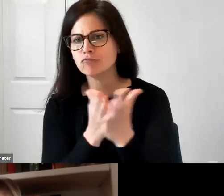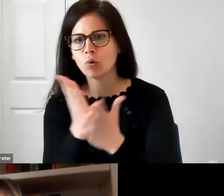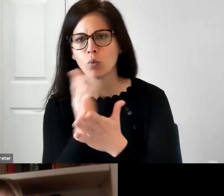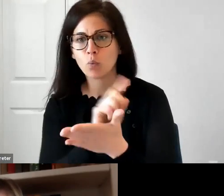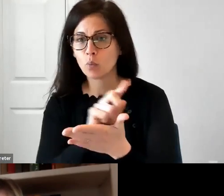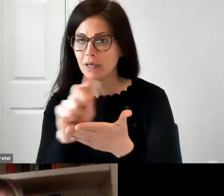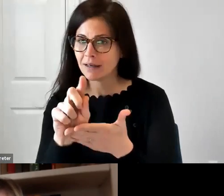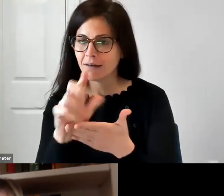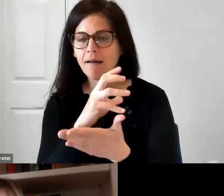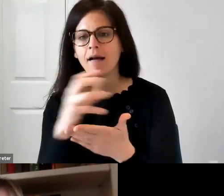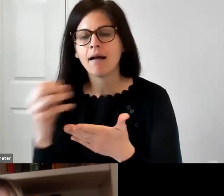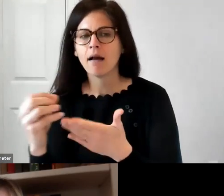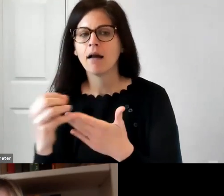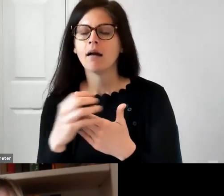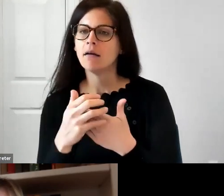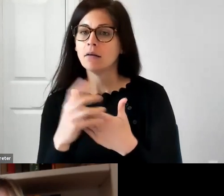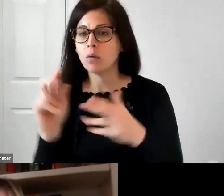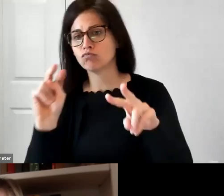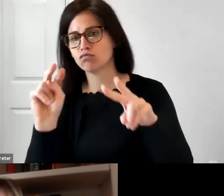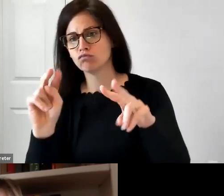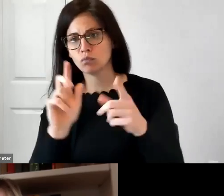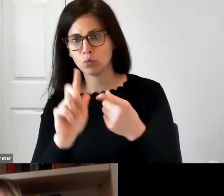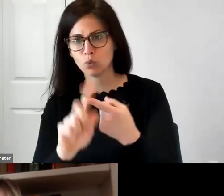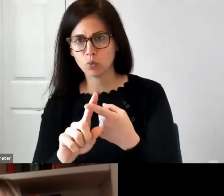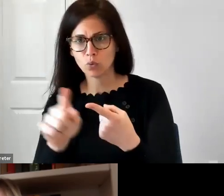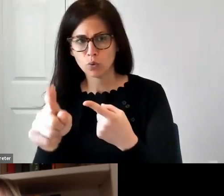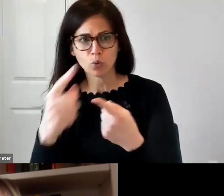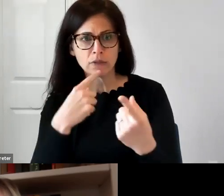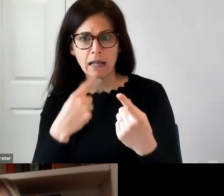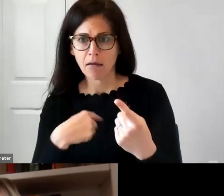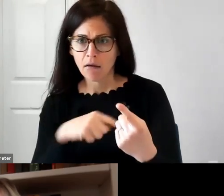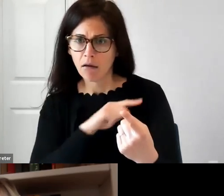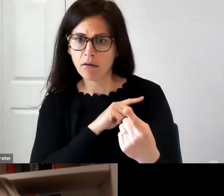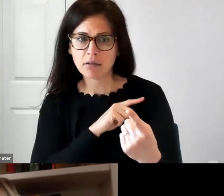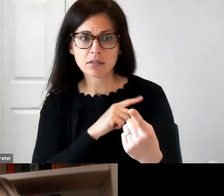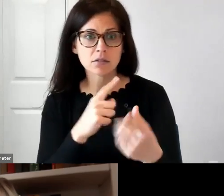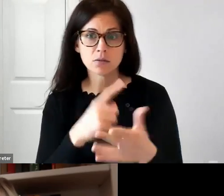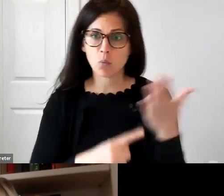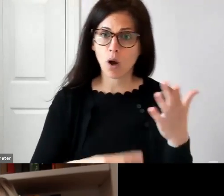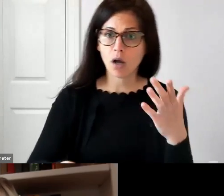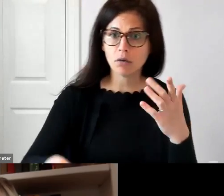And we look forward to you telling us what works and what doesn't.